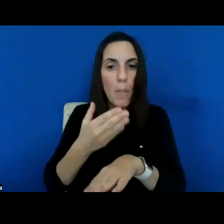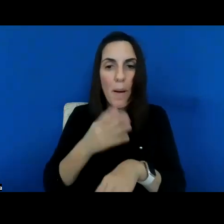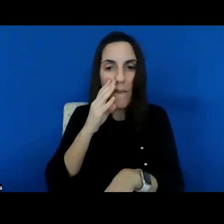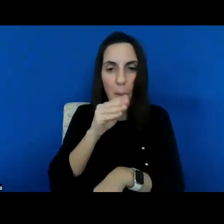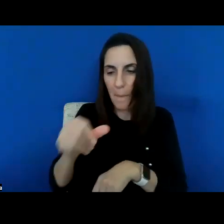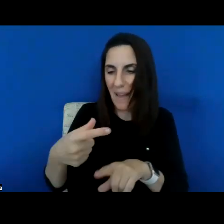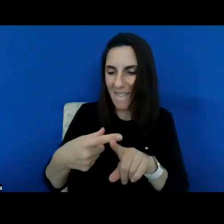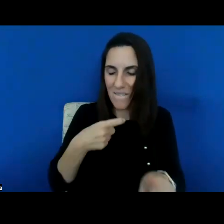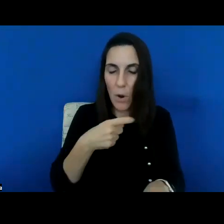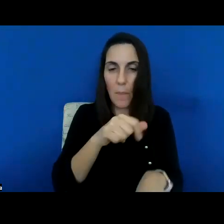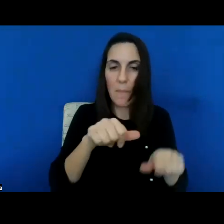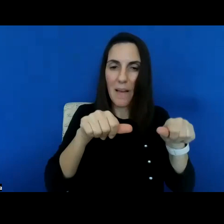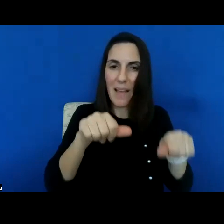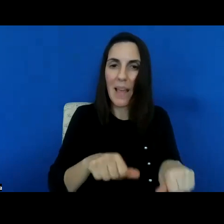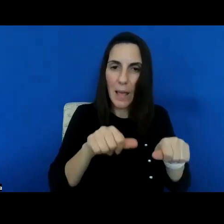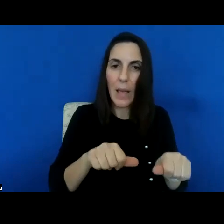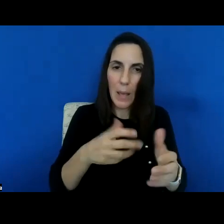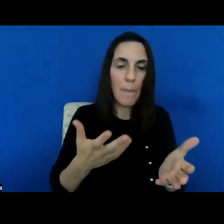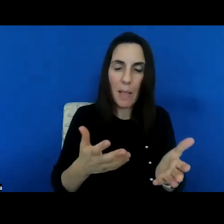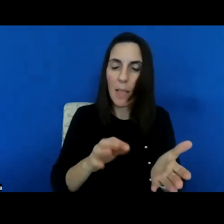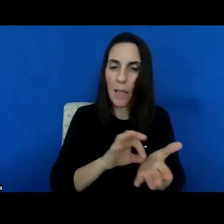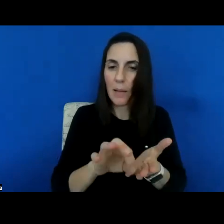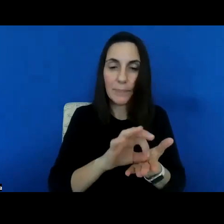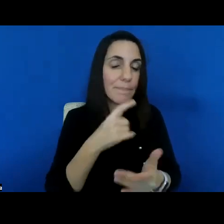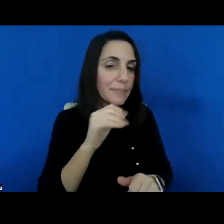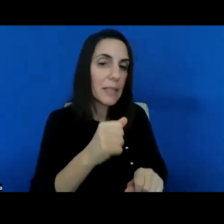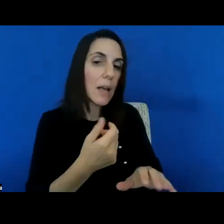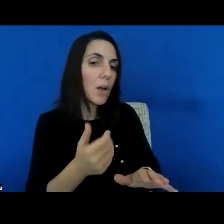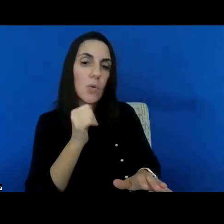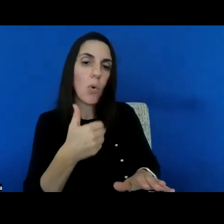11:44:41 There is no preauthorization to withdraw money from the able.